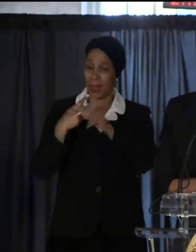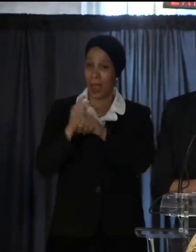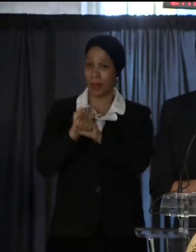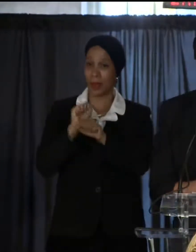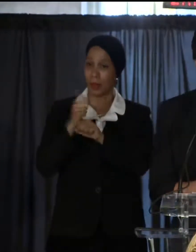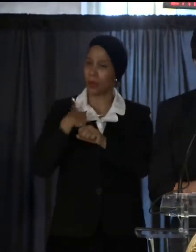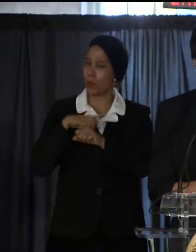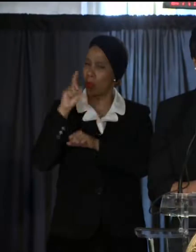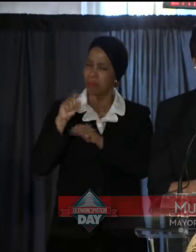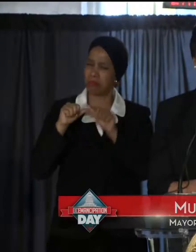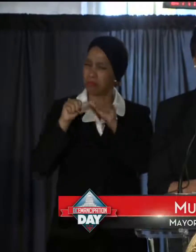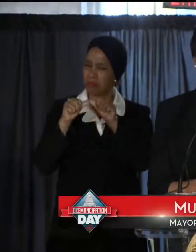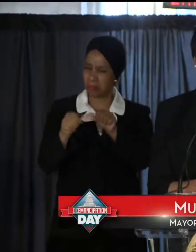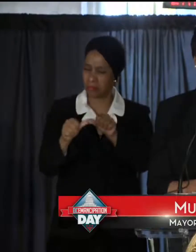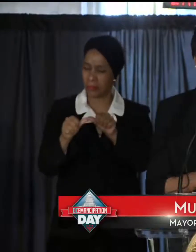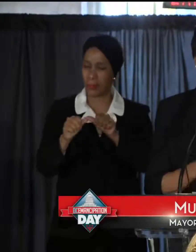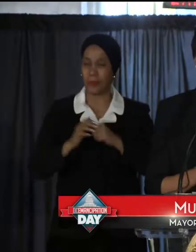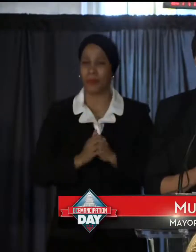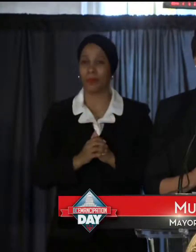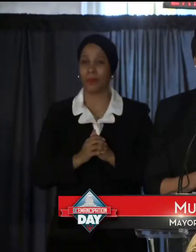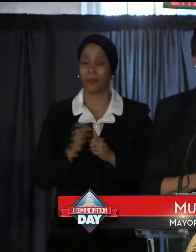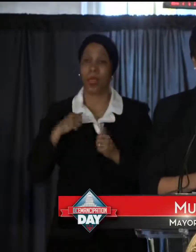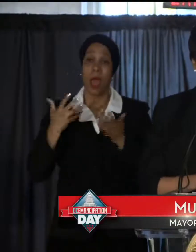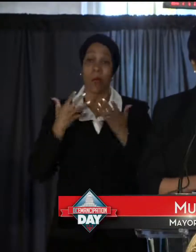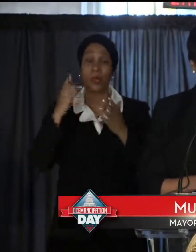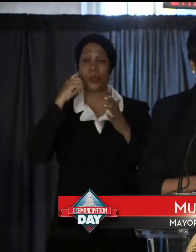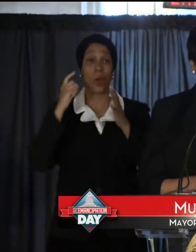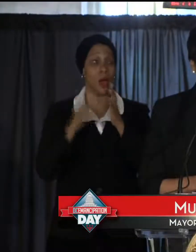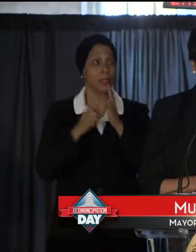WE NEED TO CONTINUE TO DO. I WANT TO ACKNOWLEDGE AND THANK